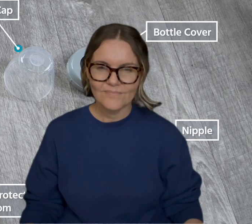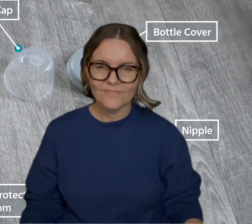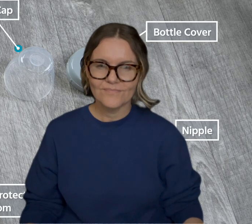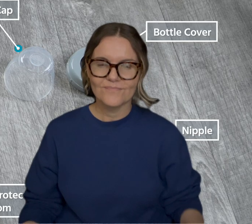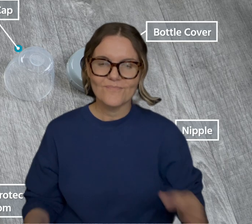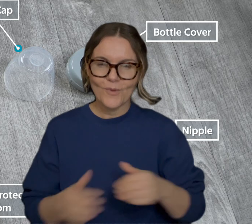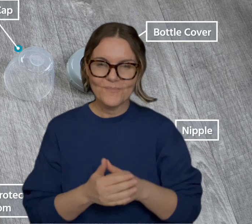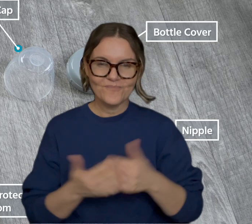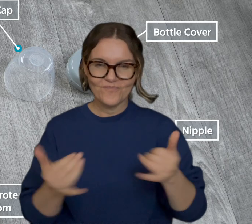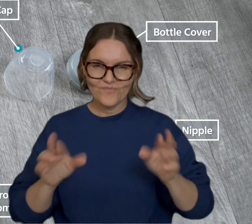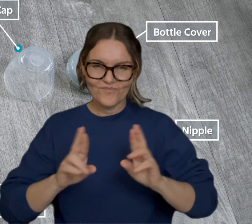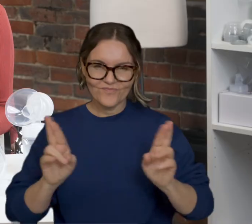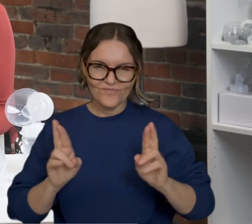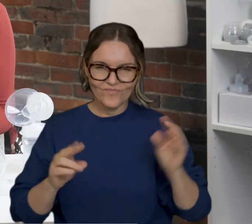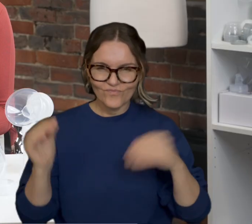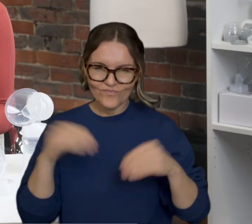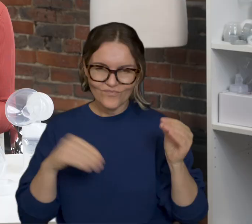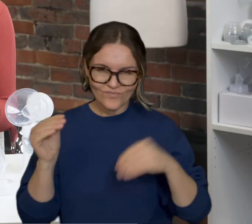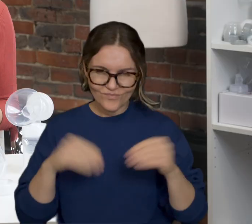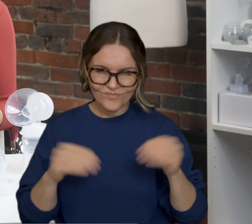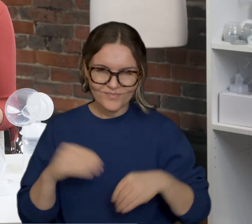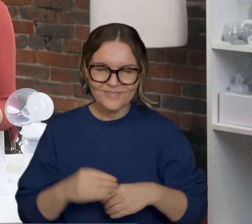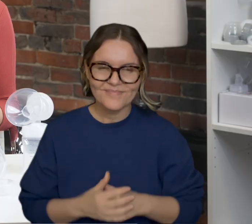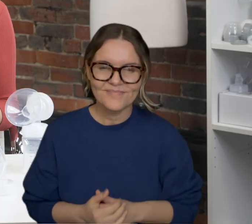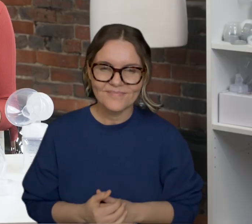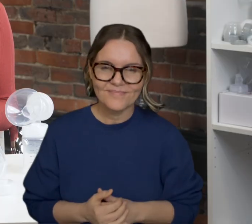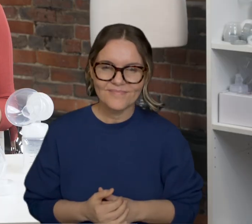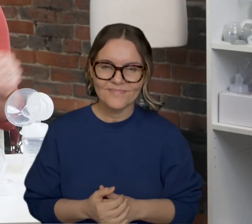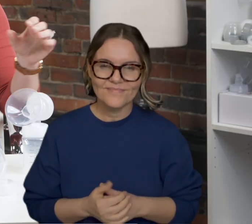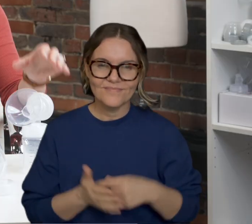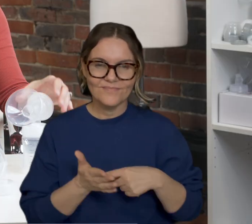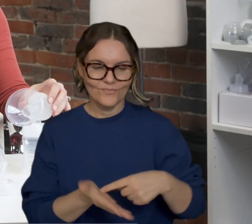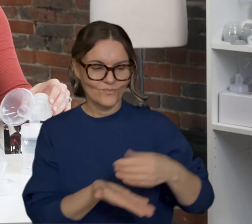now we can move on to assembling your collection kit for your Cimilre S7 this is what it will